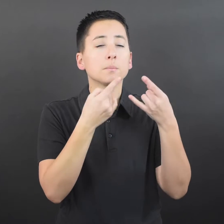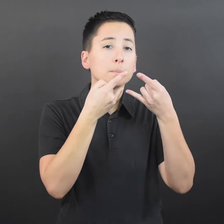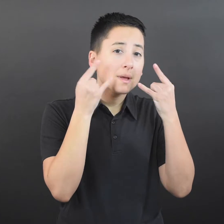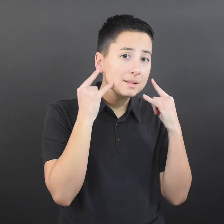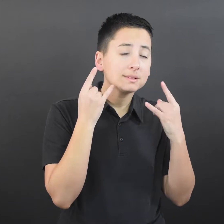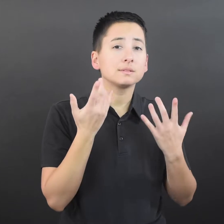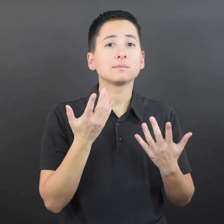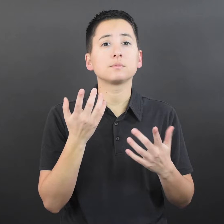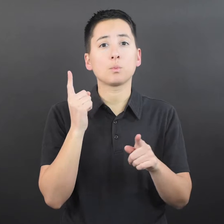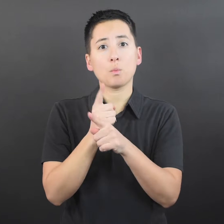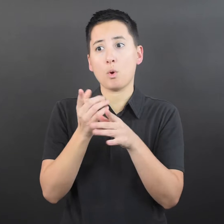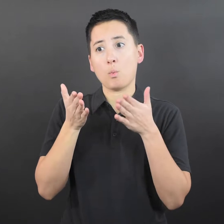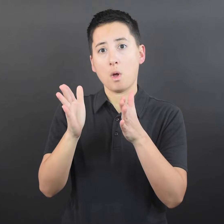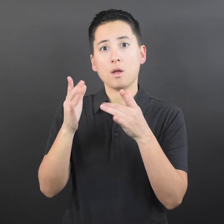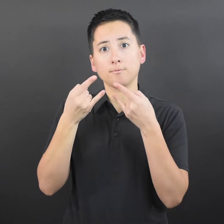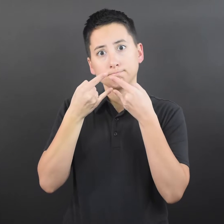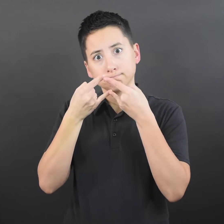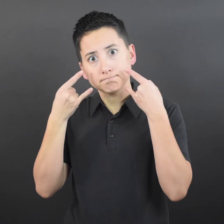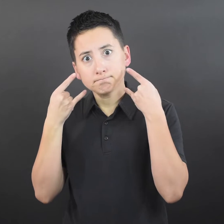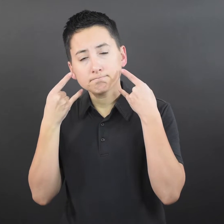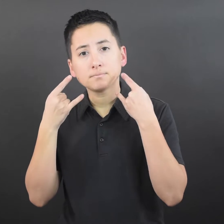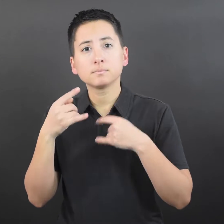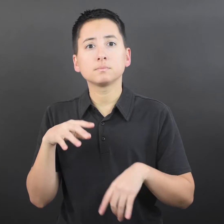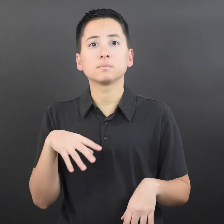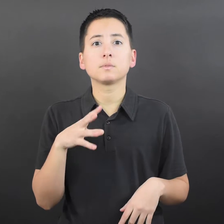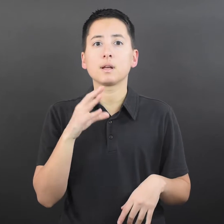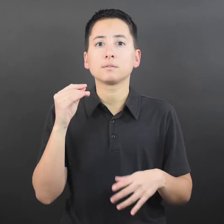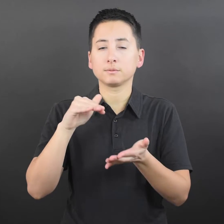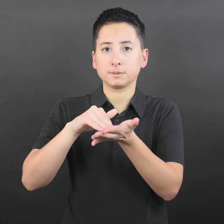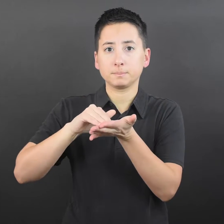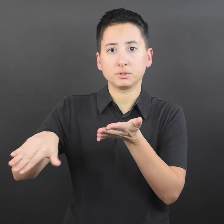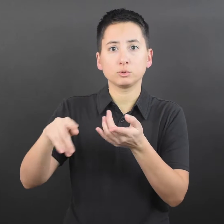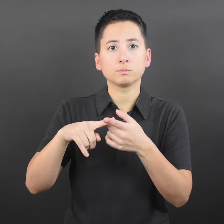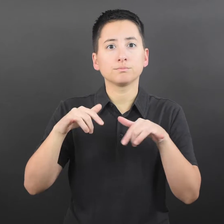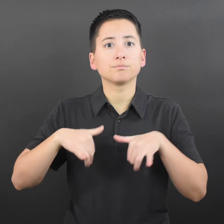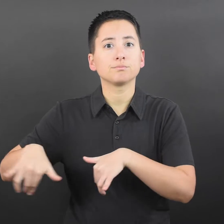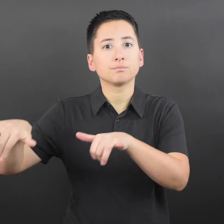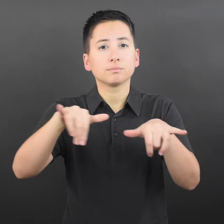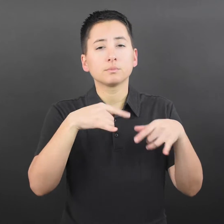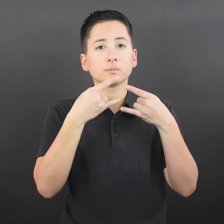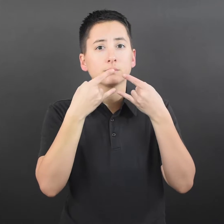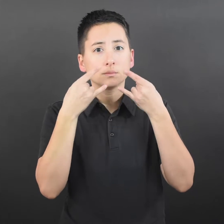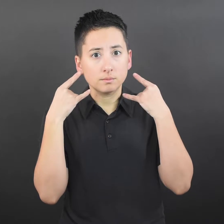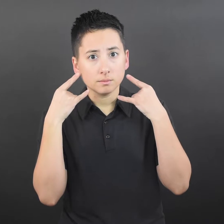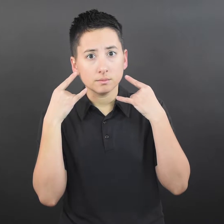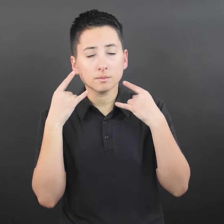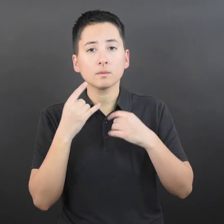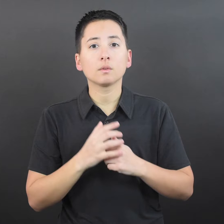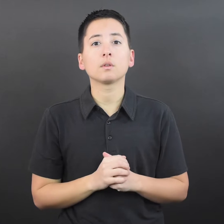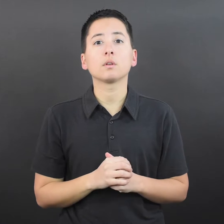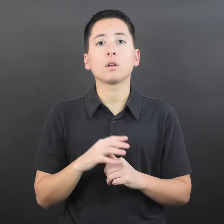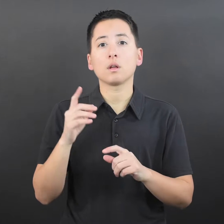on the science behind masking, correct mask usage, and exceptions to universal mask wearing